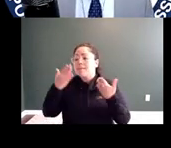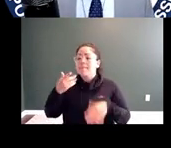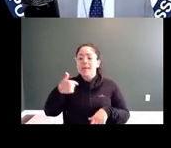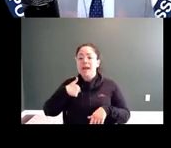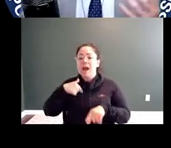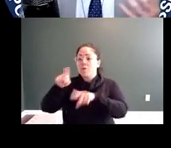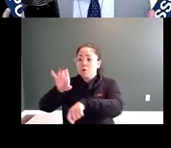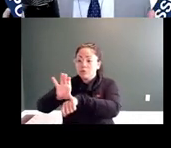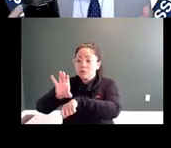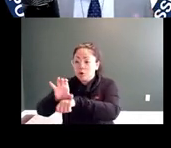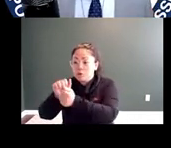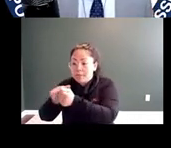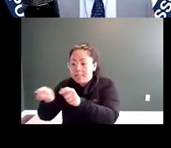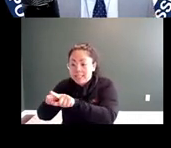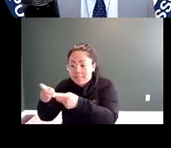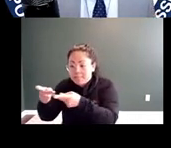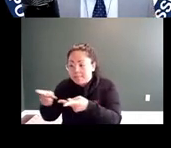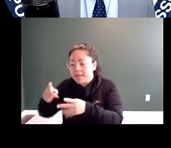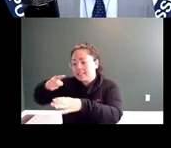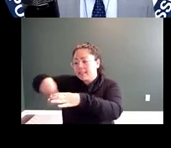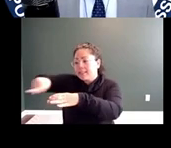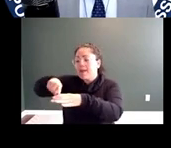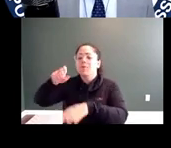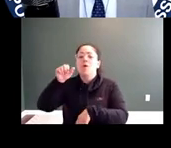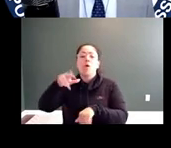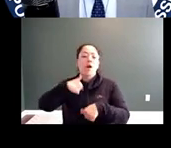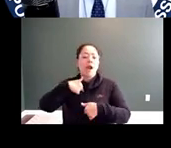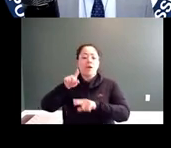or maybe a school that's associated with a particular national origin group,